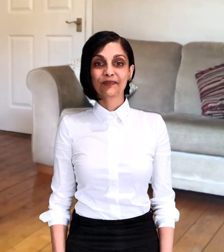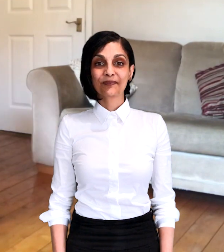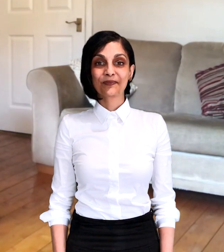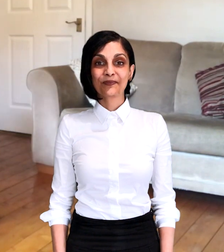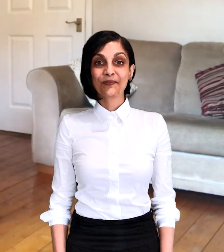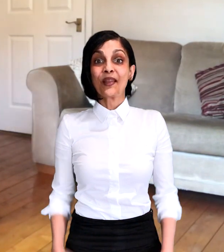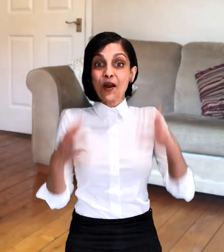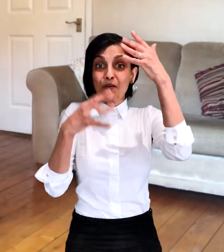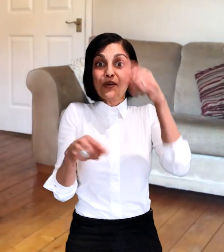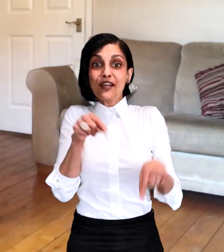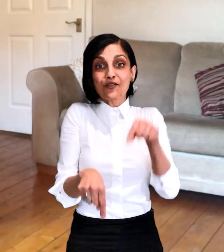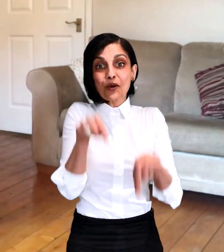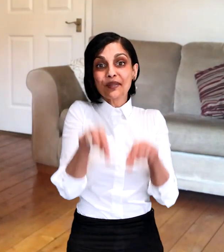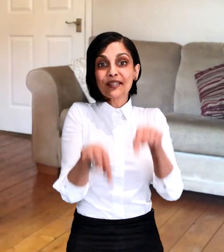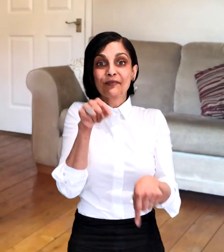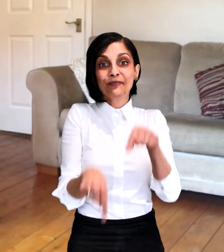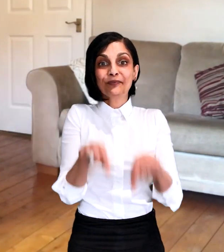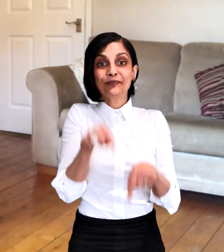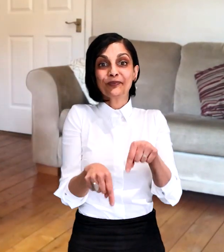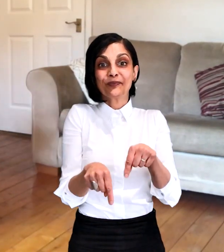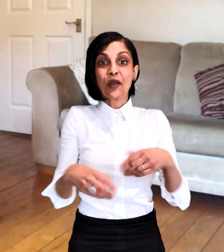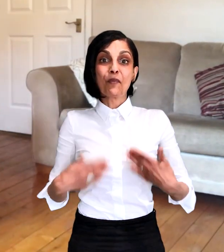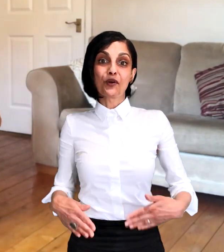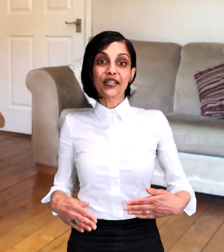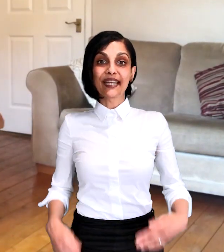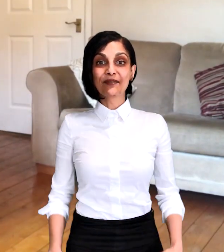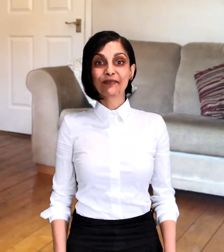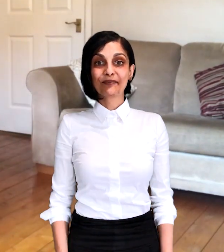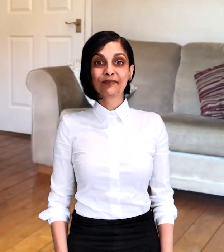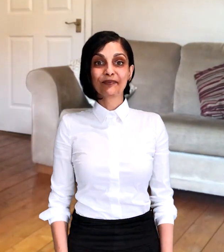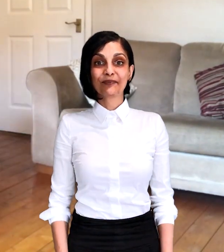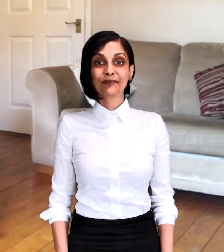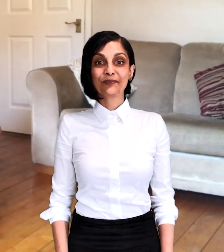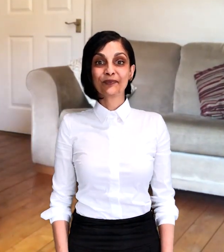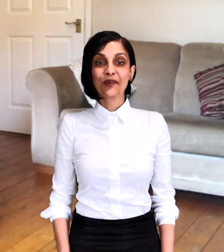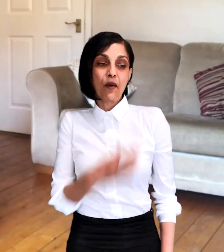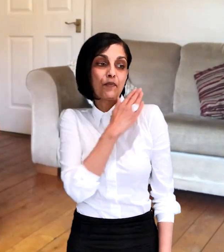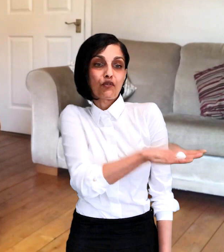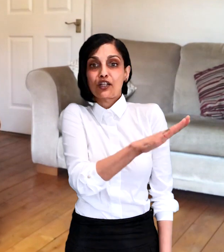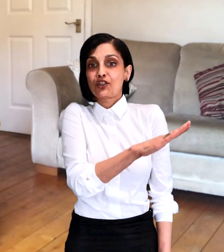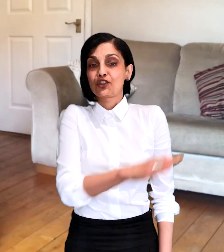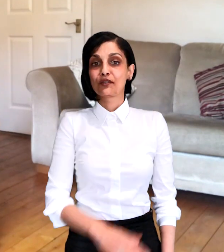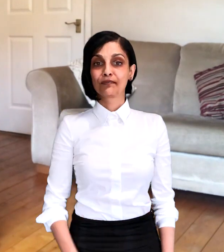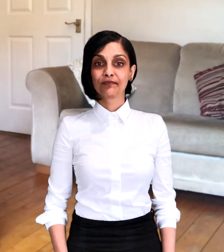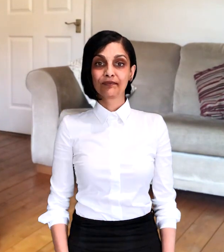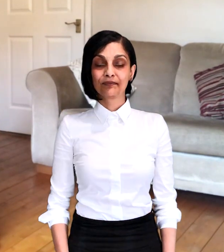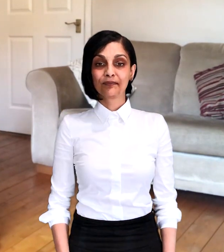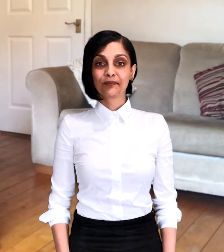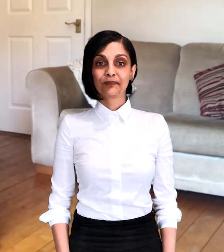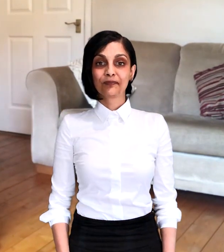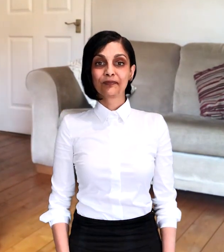When we have got the rain drops all over our bodies we are just going to brush them off.